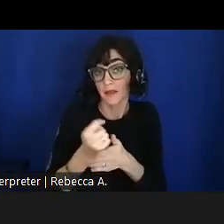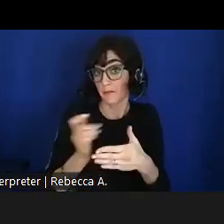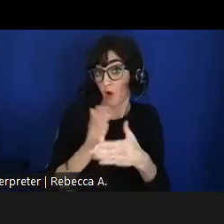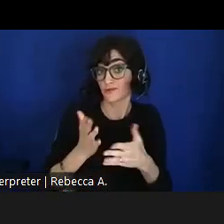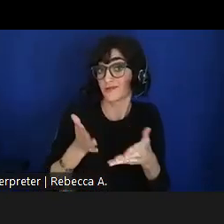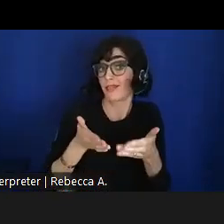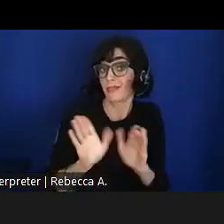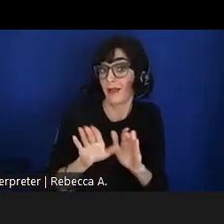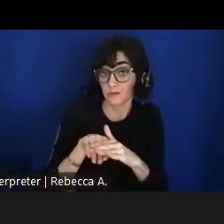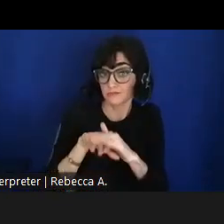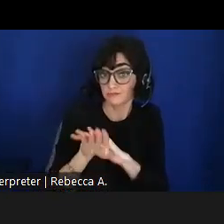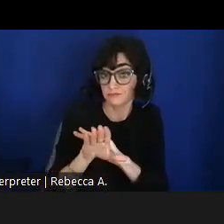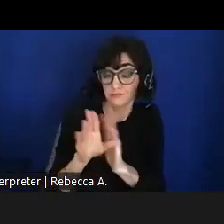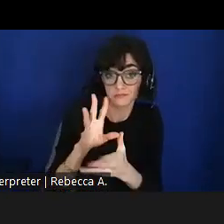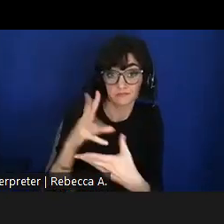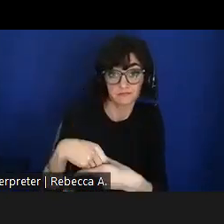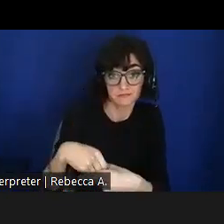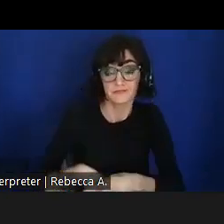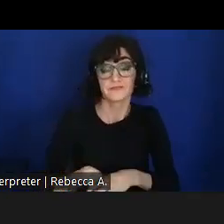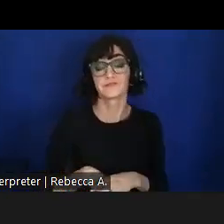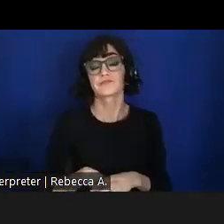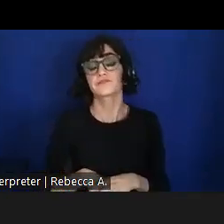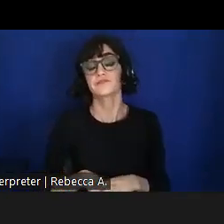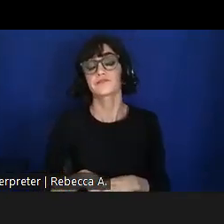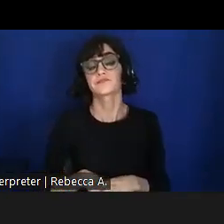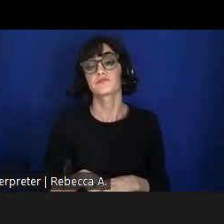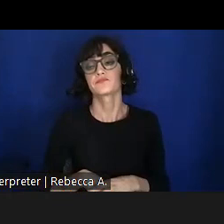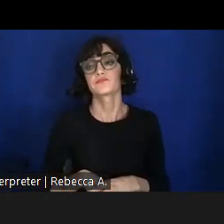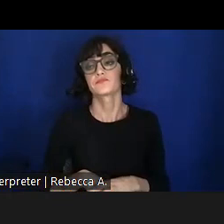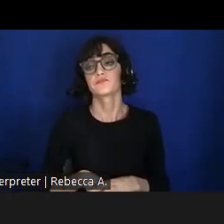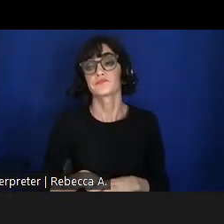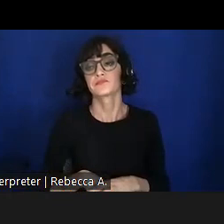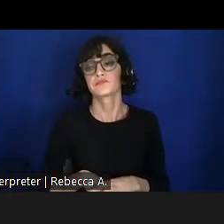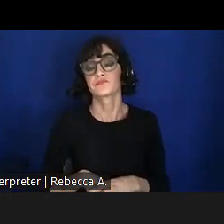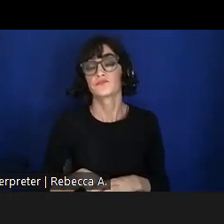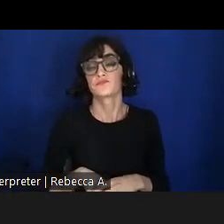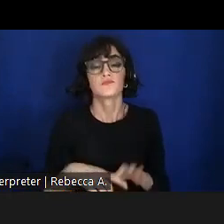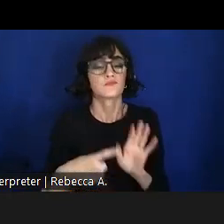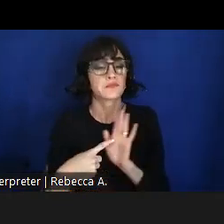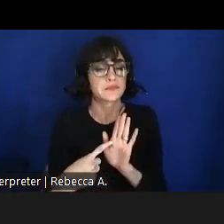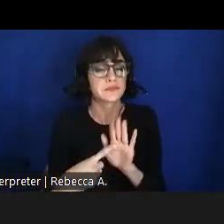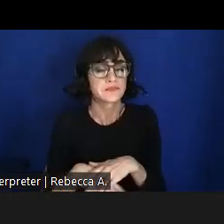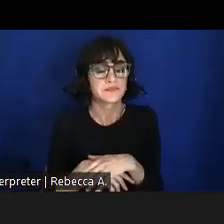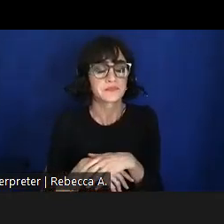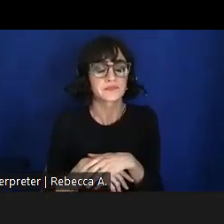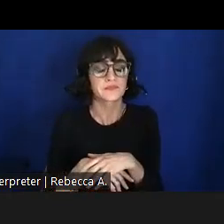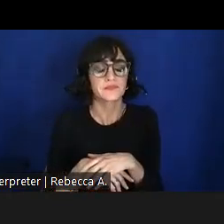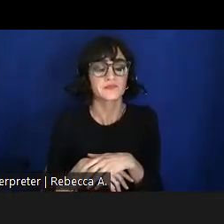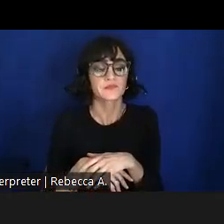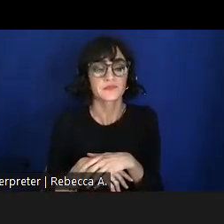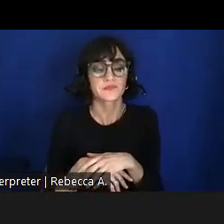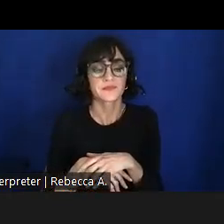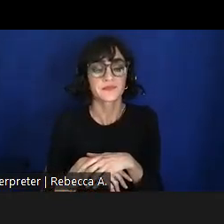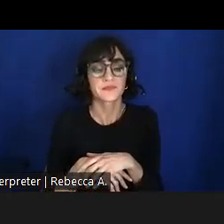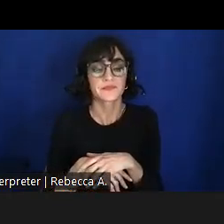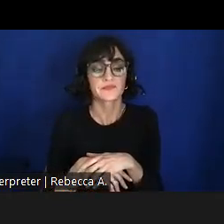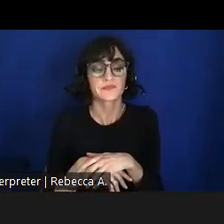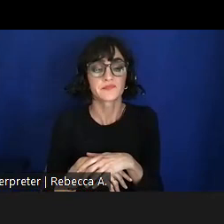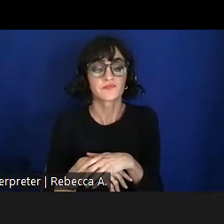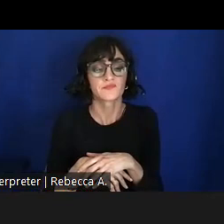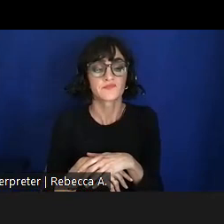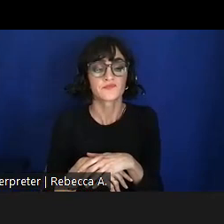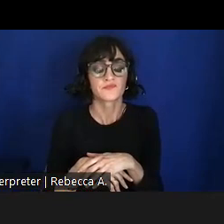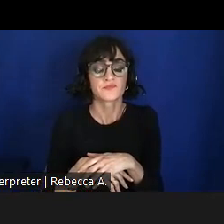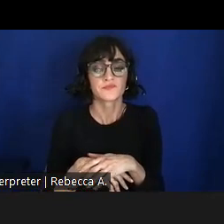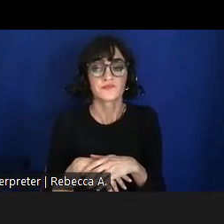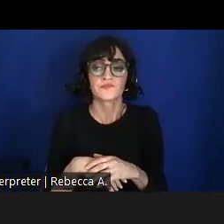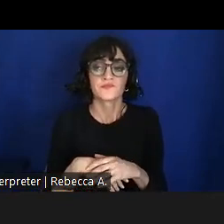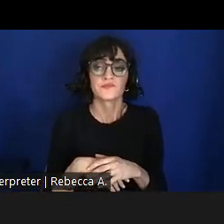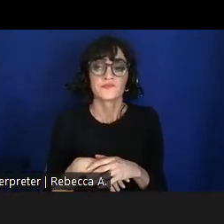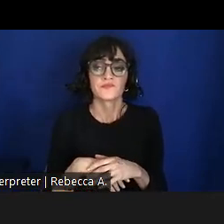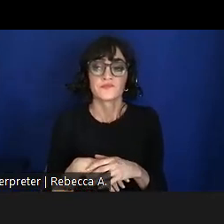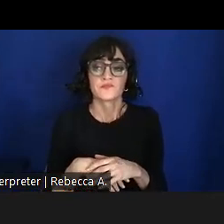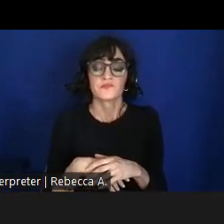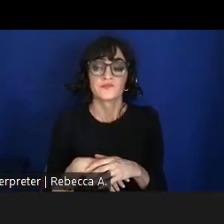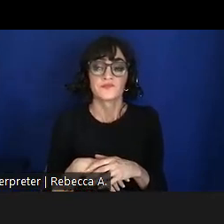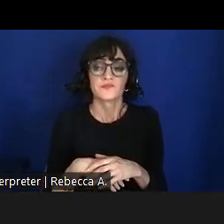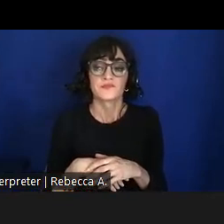to participate in. So for instance they may be prevented from participating in an inpatient